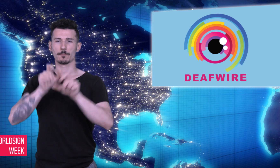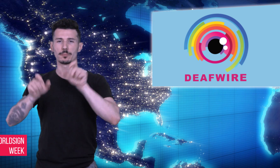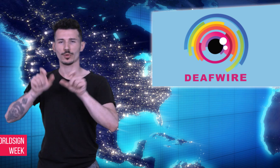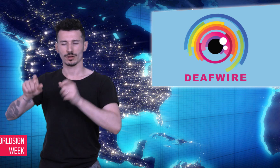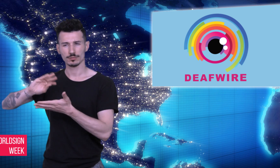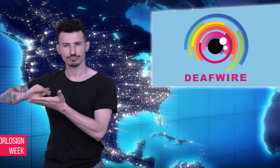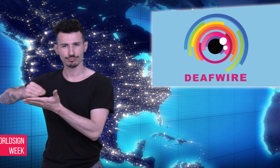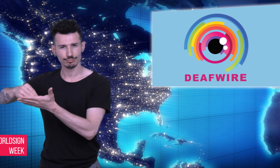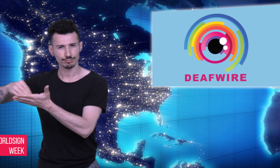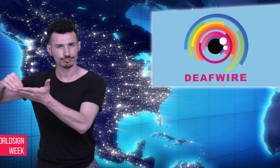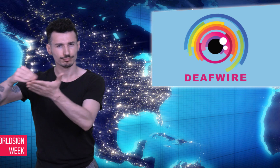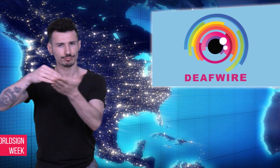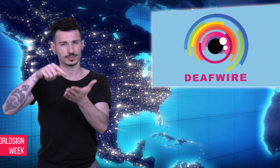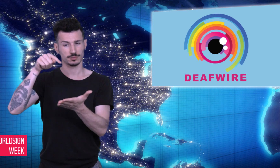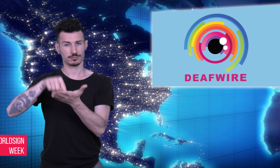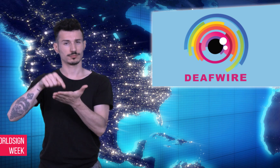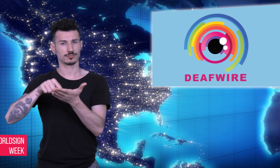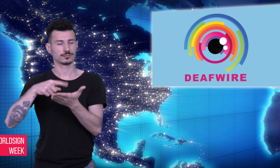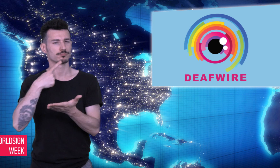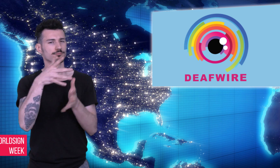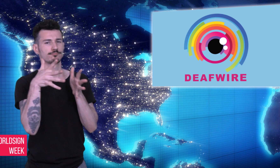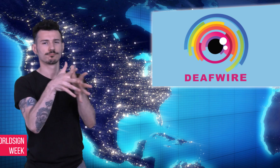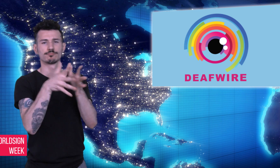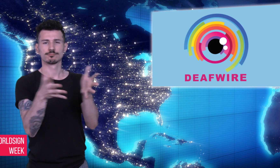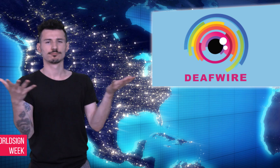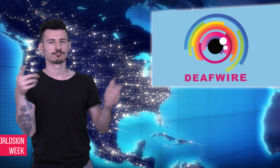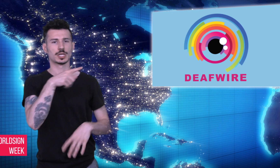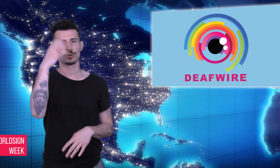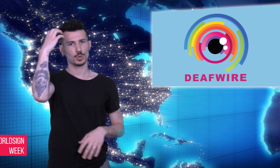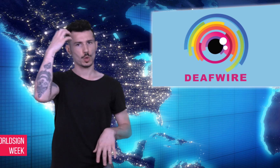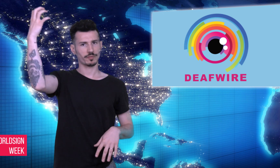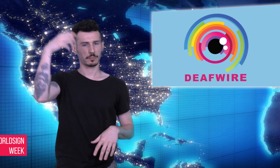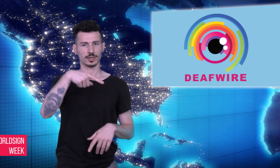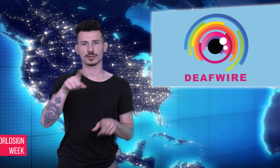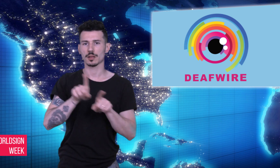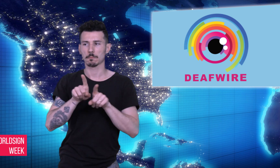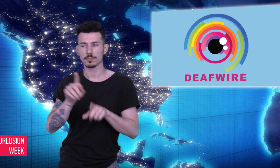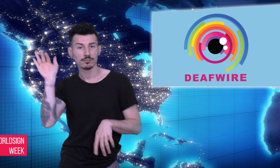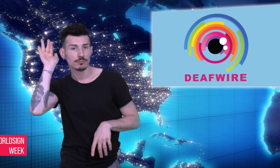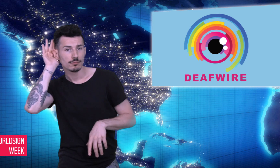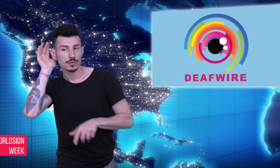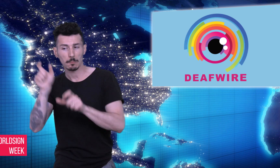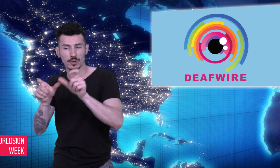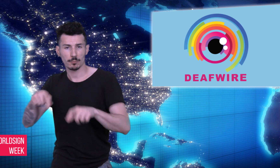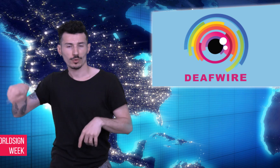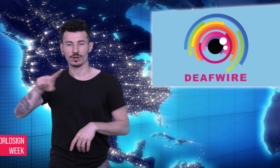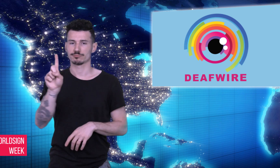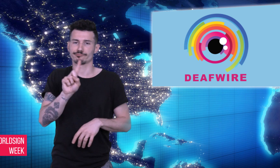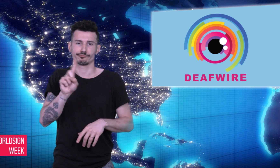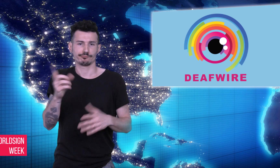suspend the tender process until they